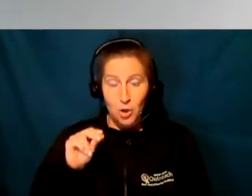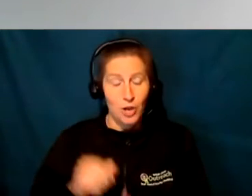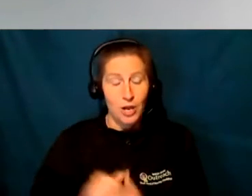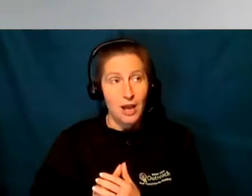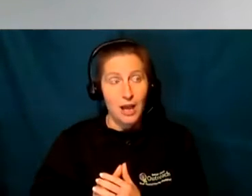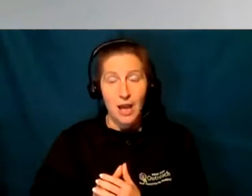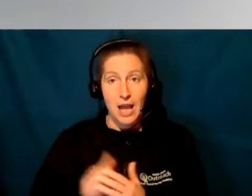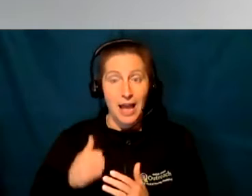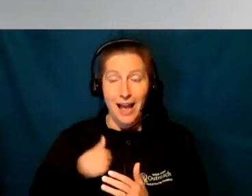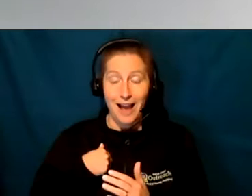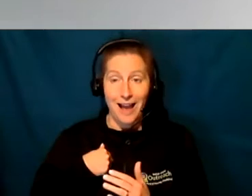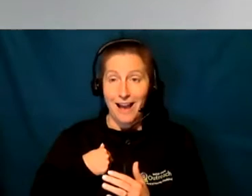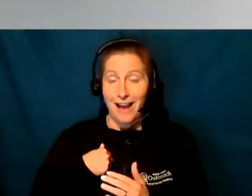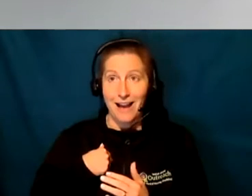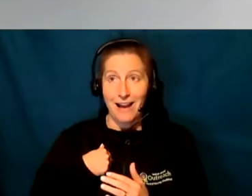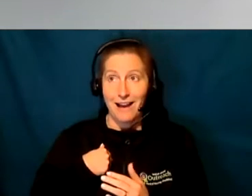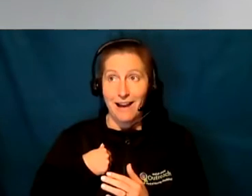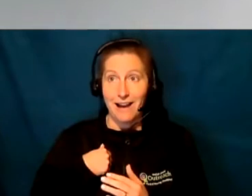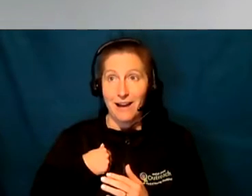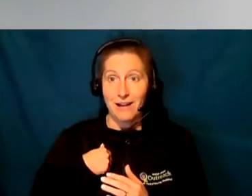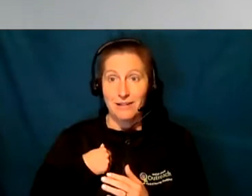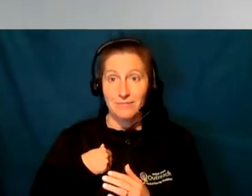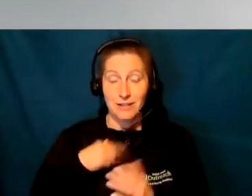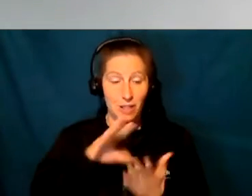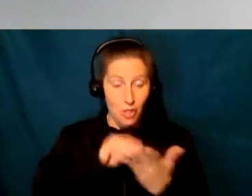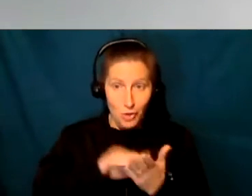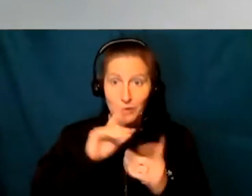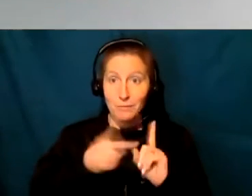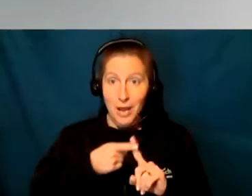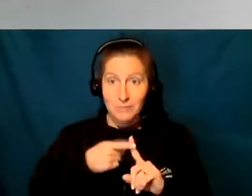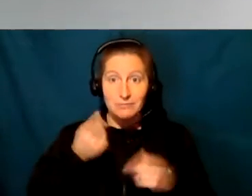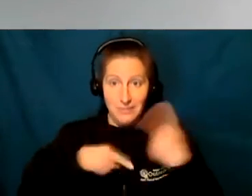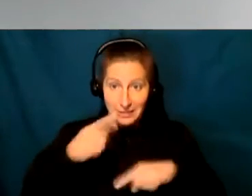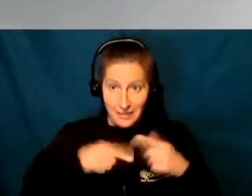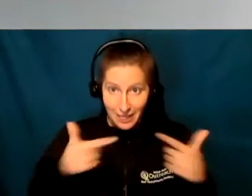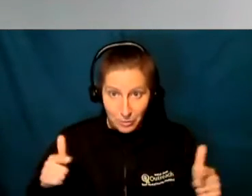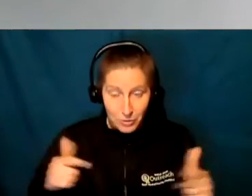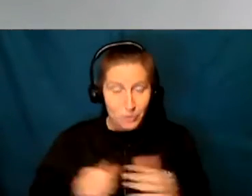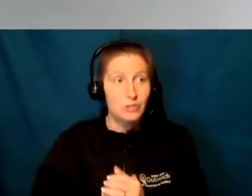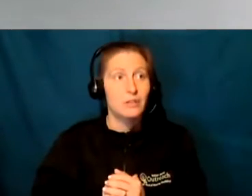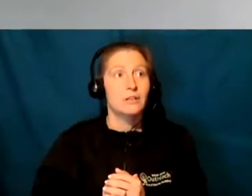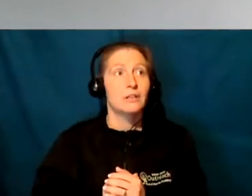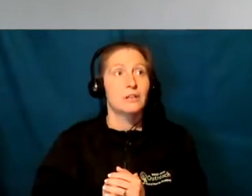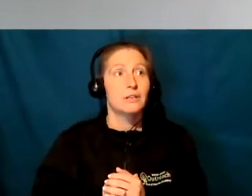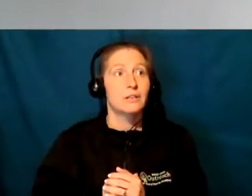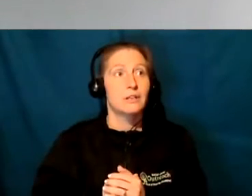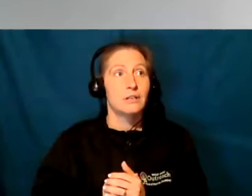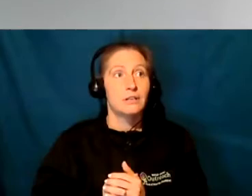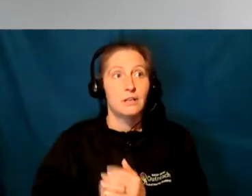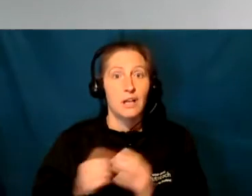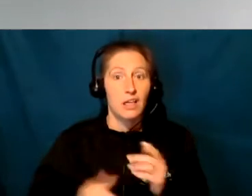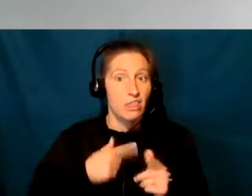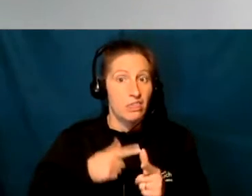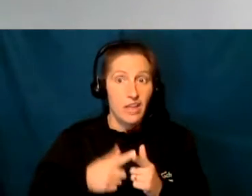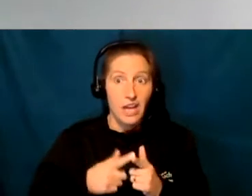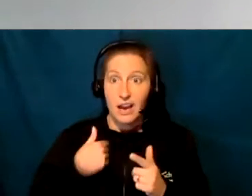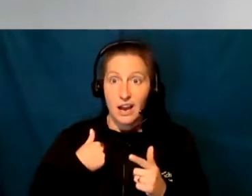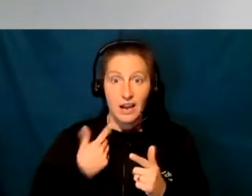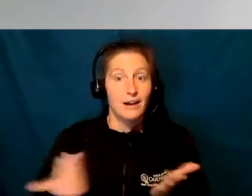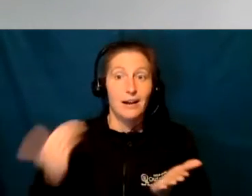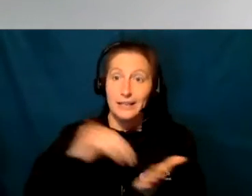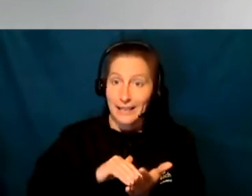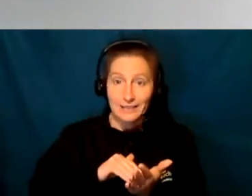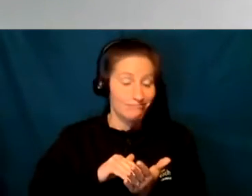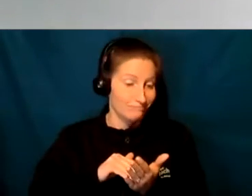into learning about sign language. And then I just kind of again, ran with it. I had fallen in love